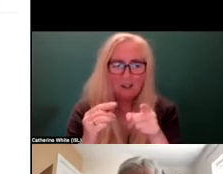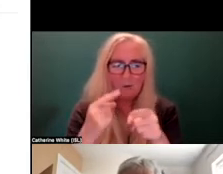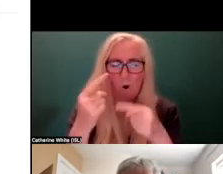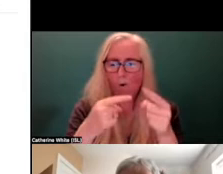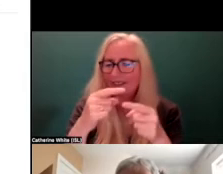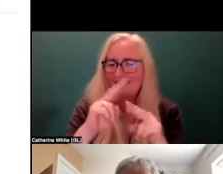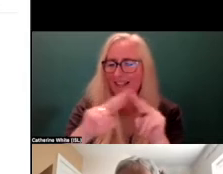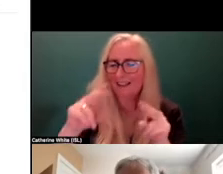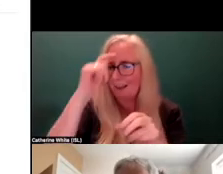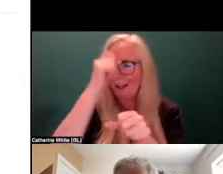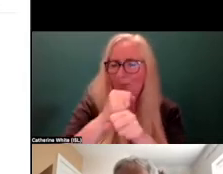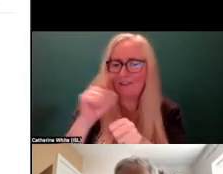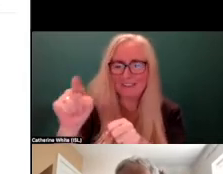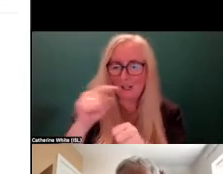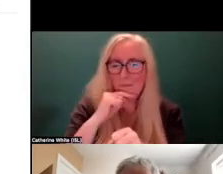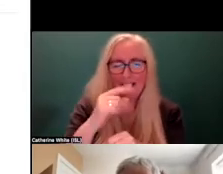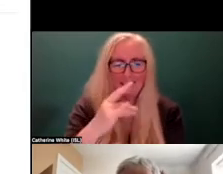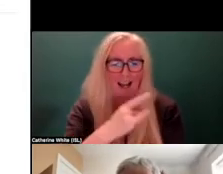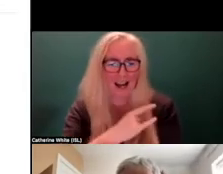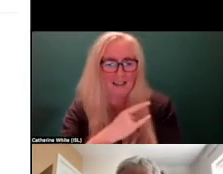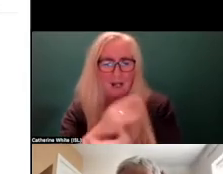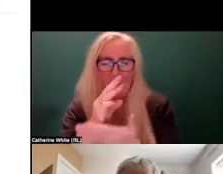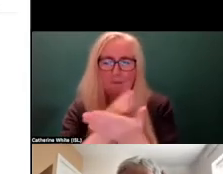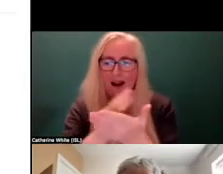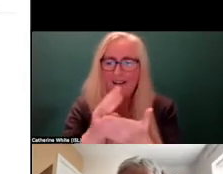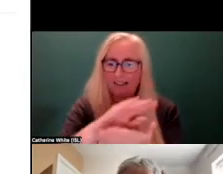that we tend to push to the edge, but I think it can be at the very heart of our